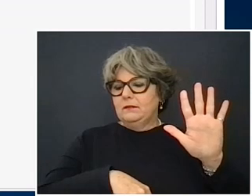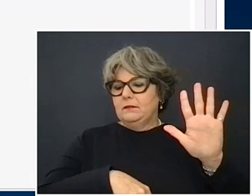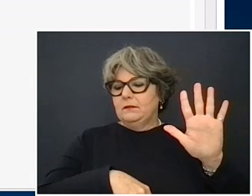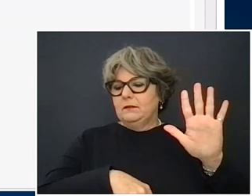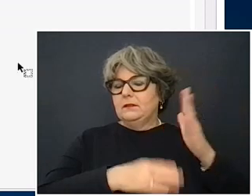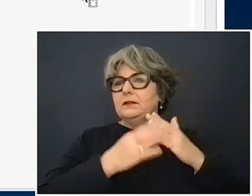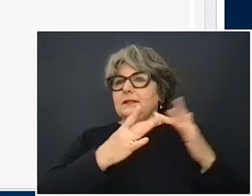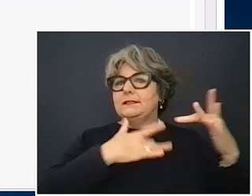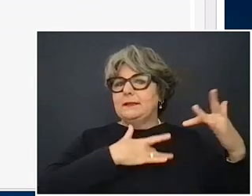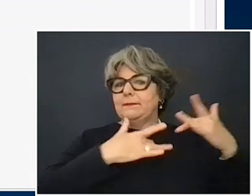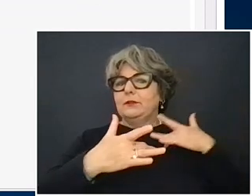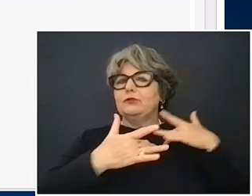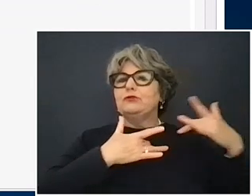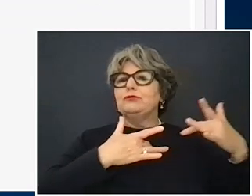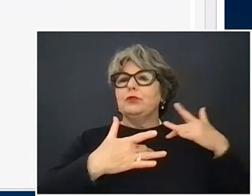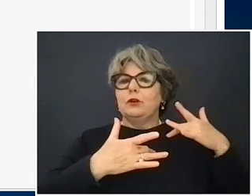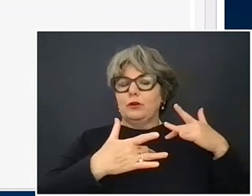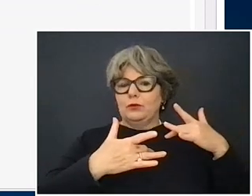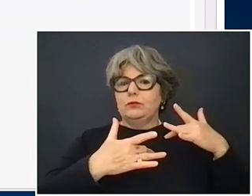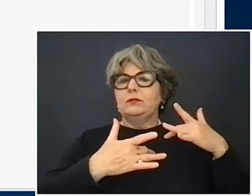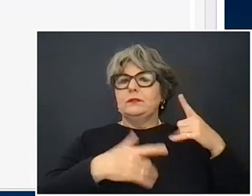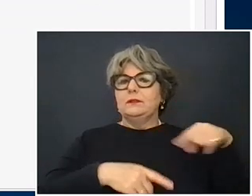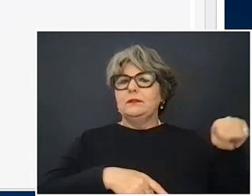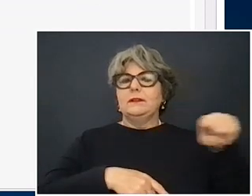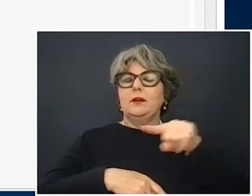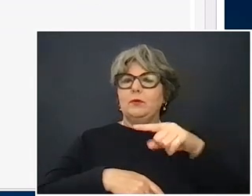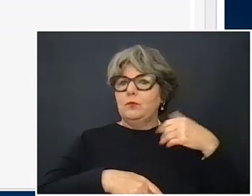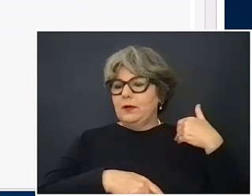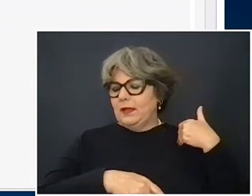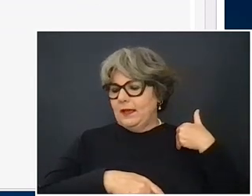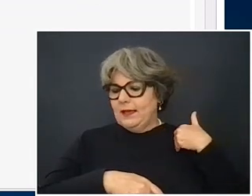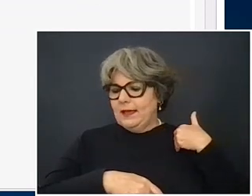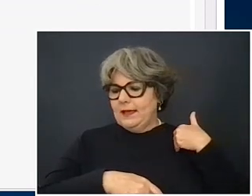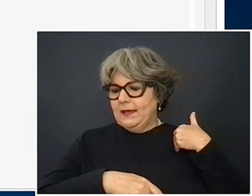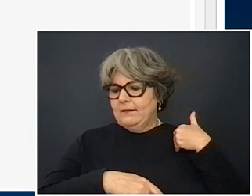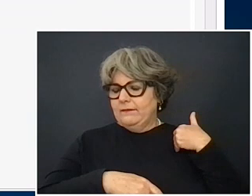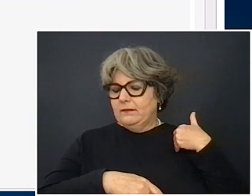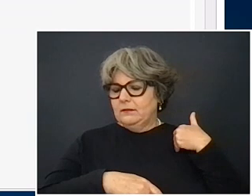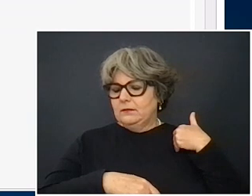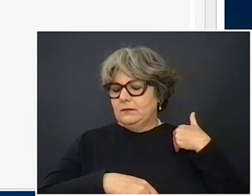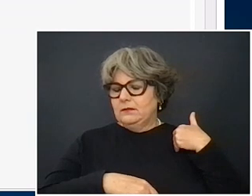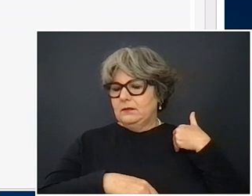members. Which basically, you know, talks